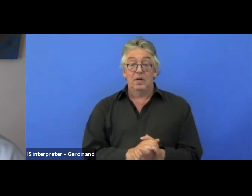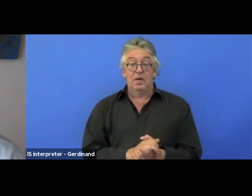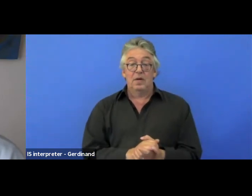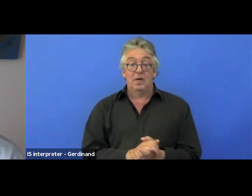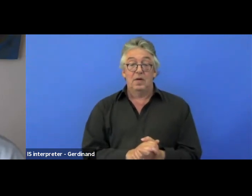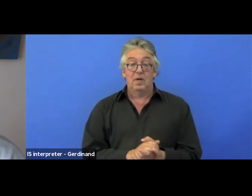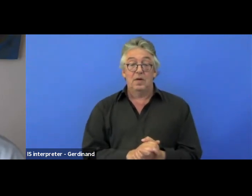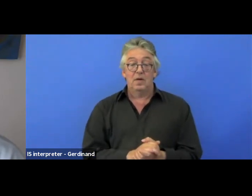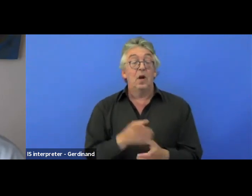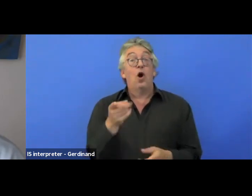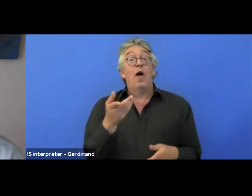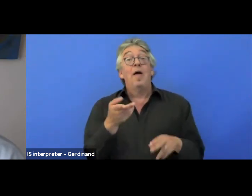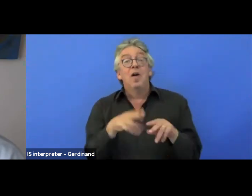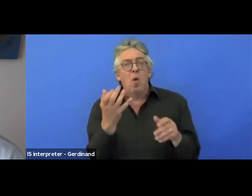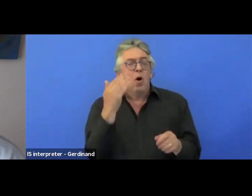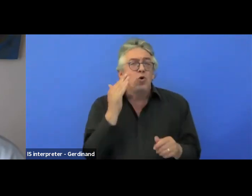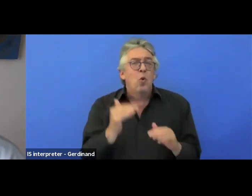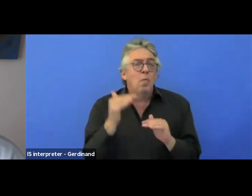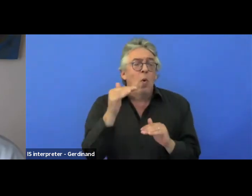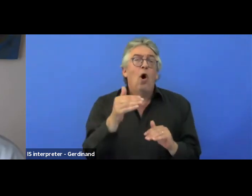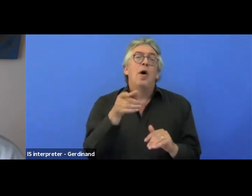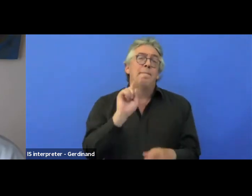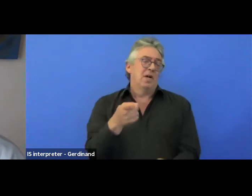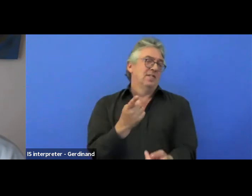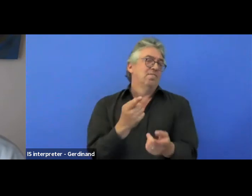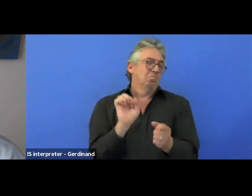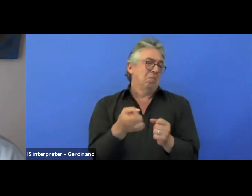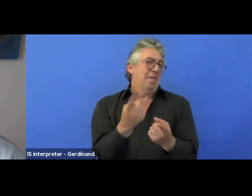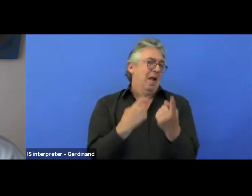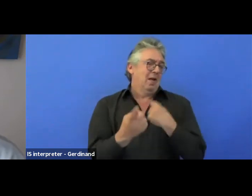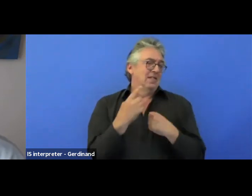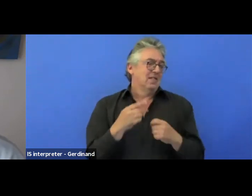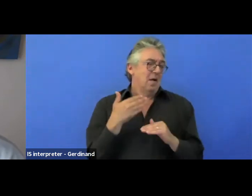And when I say codified it means it is an occasion for us